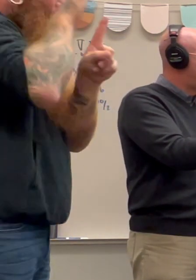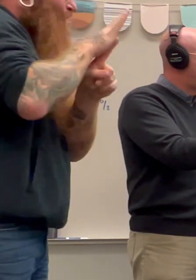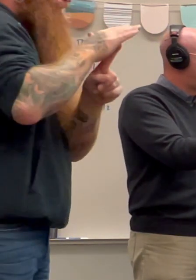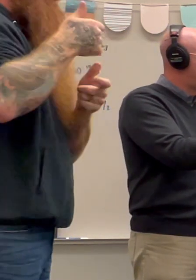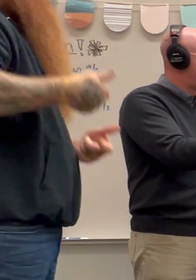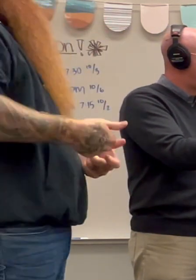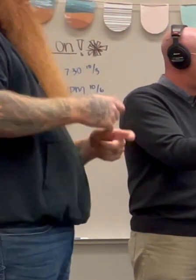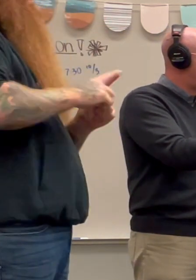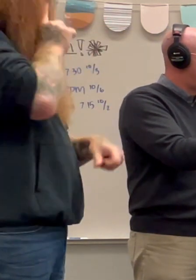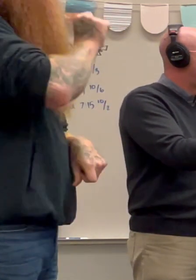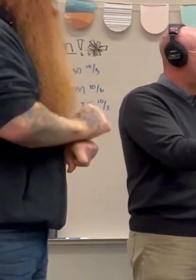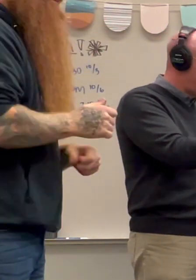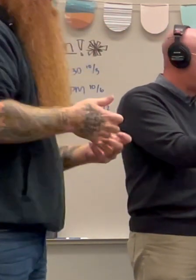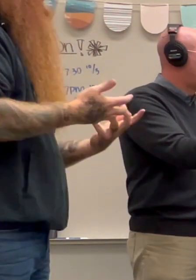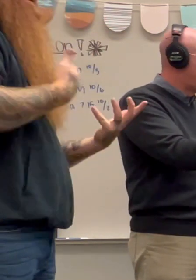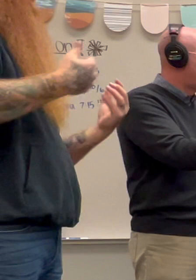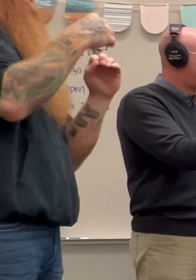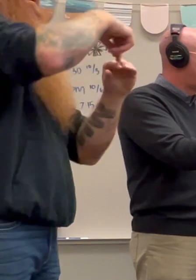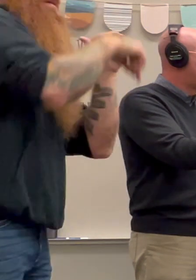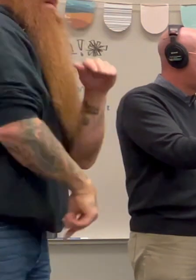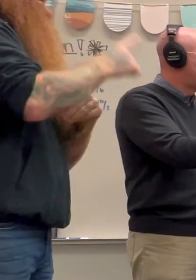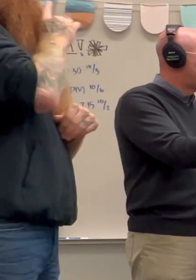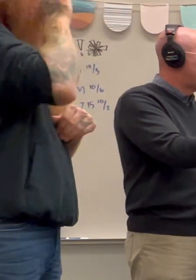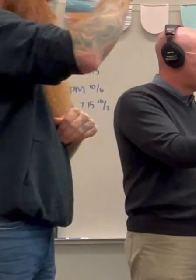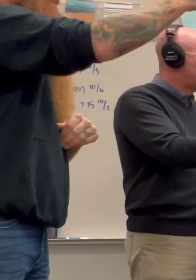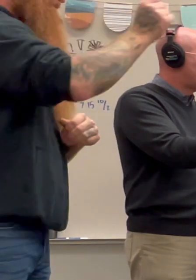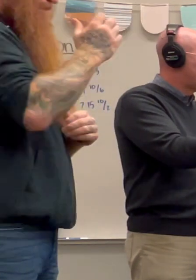but definitely there is a lot more to go into in the future and so I hope that our students want